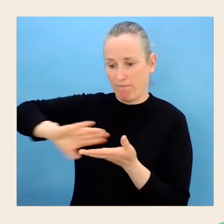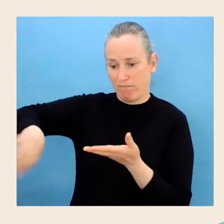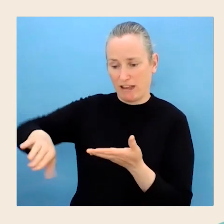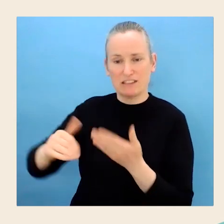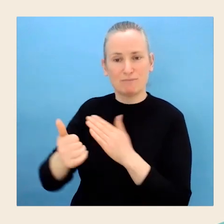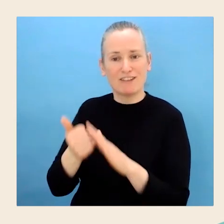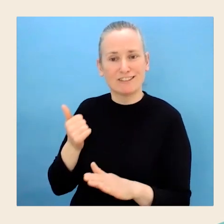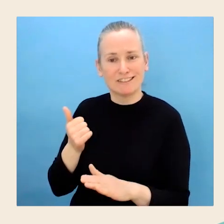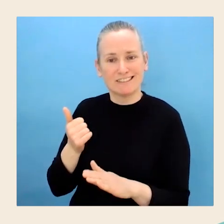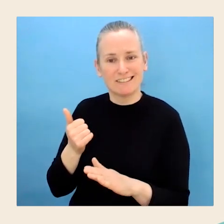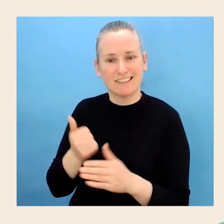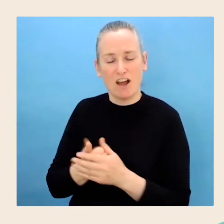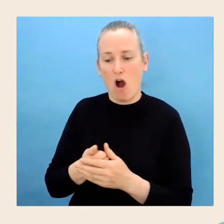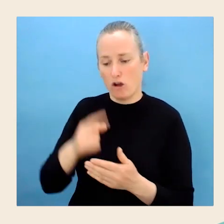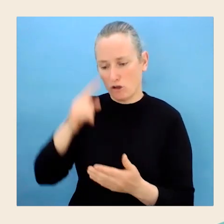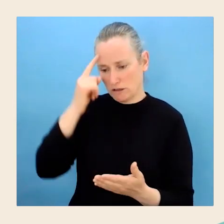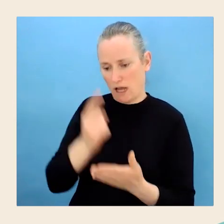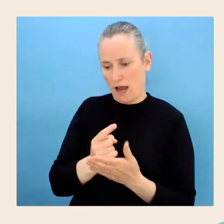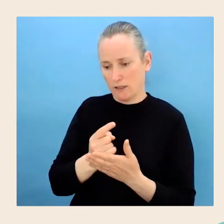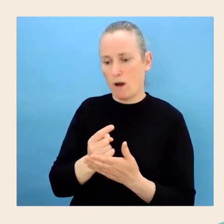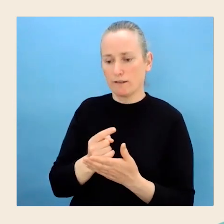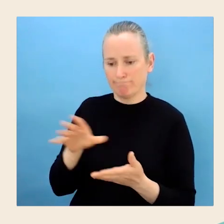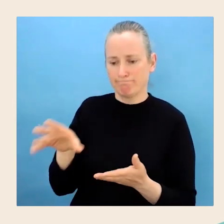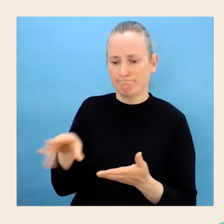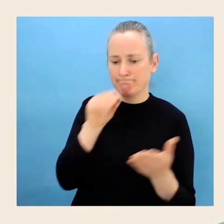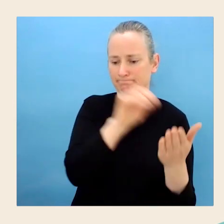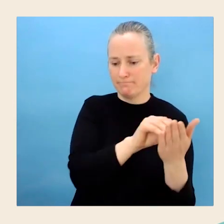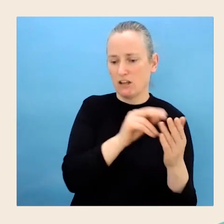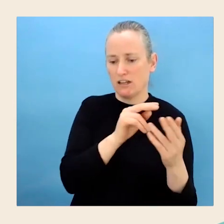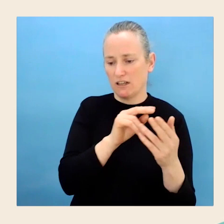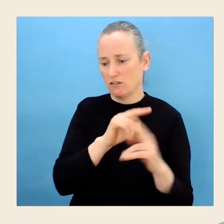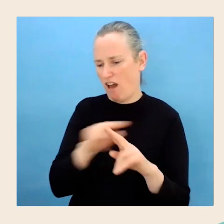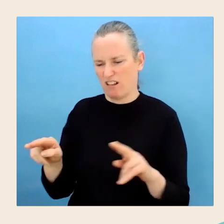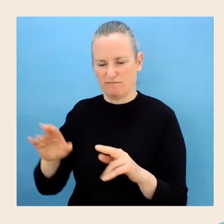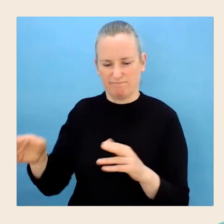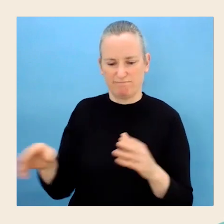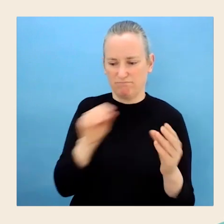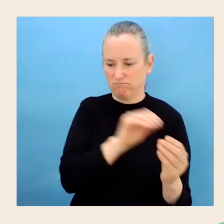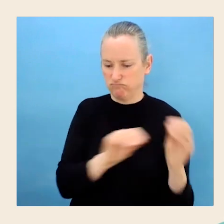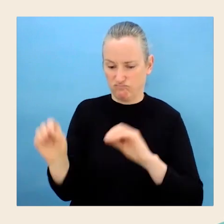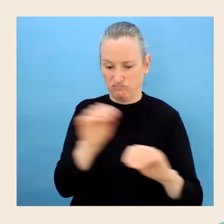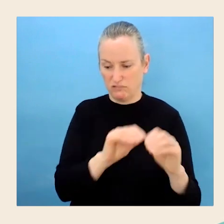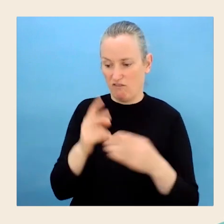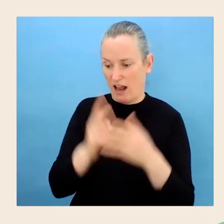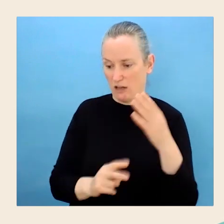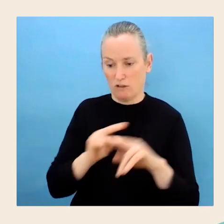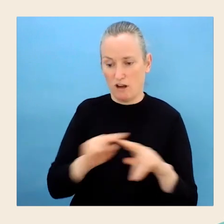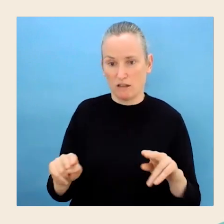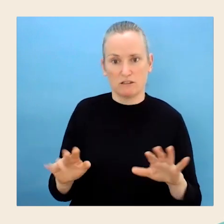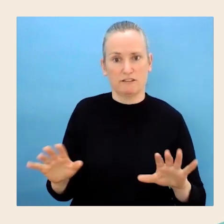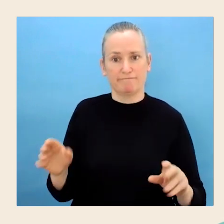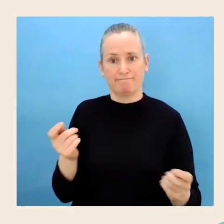and what's important and what's not, what has value and what doesn't. And it leads me to remind me of a quote,